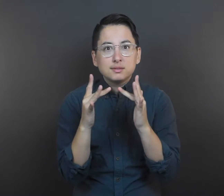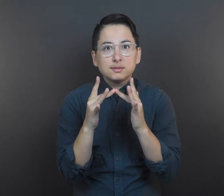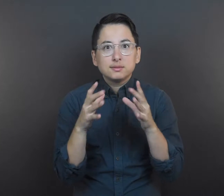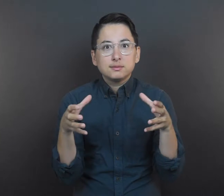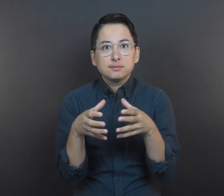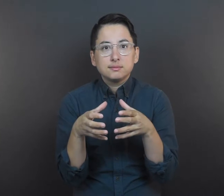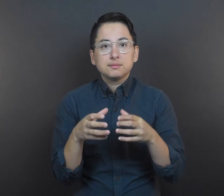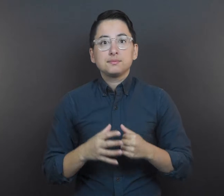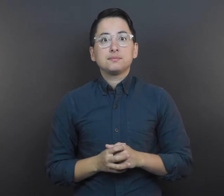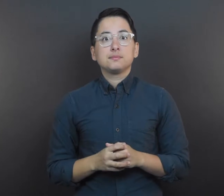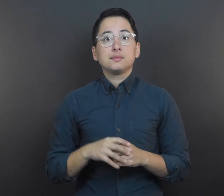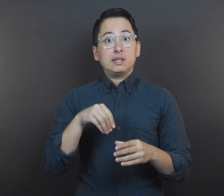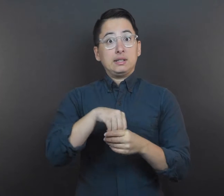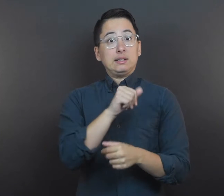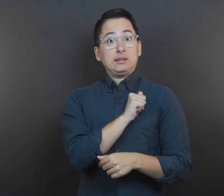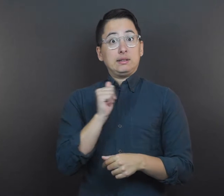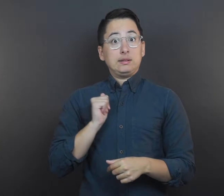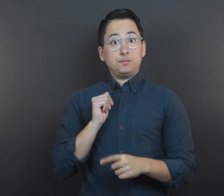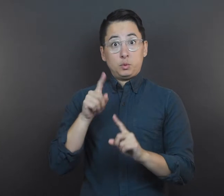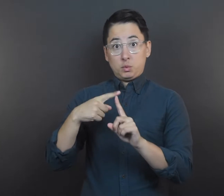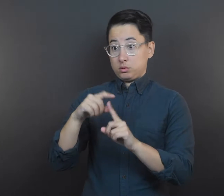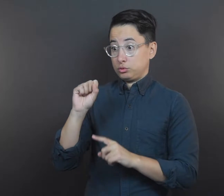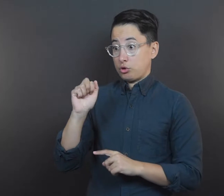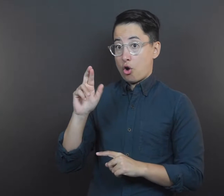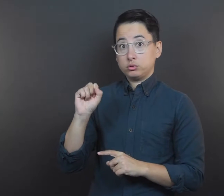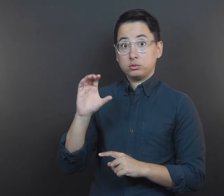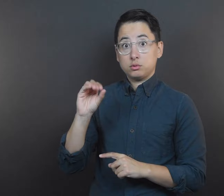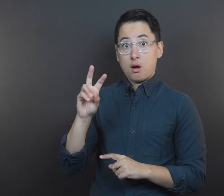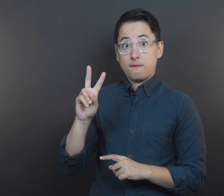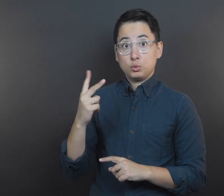contact between animals and people.